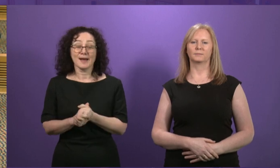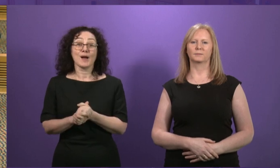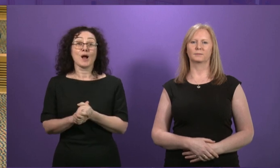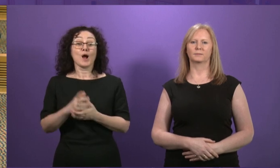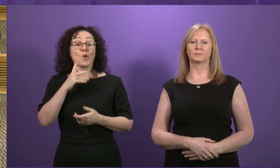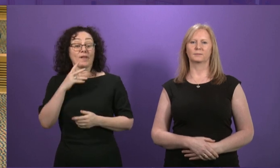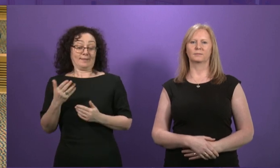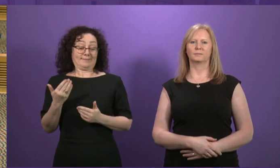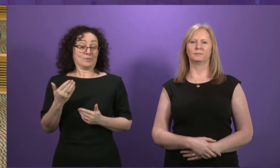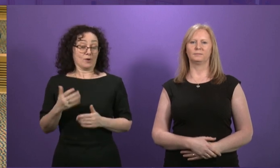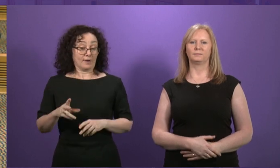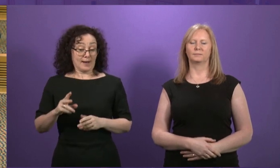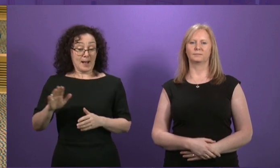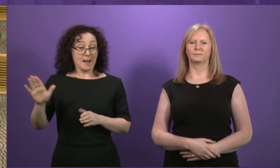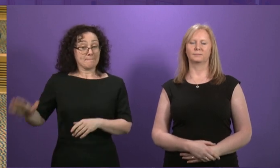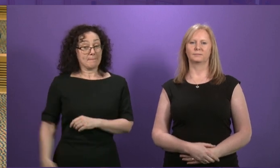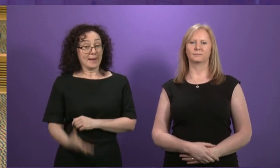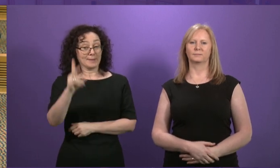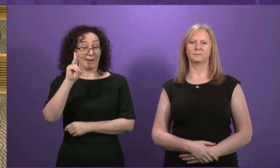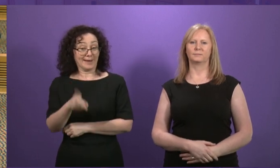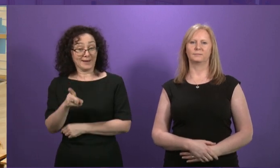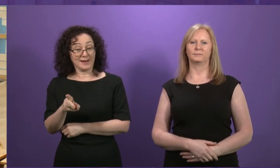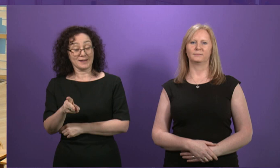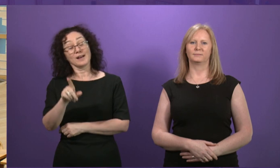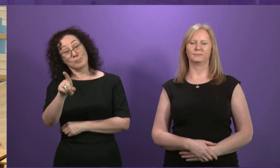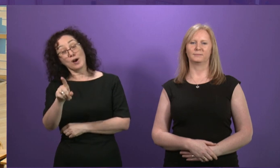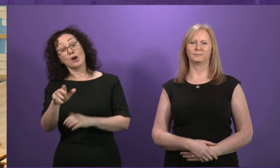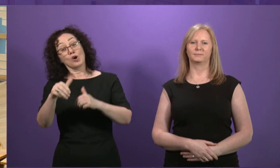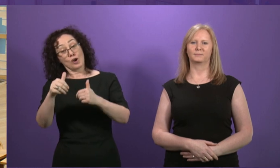pantomime, Jackson Carlaw had the good grace to laugh at himself, because he was being